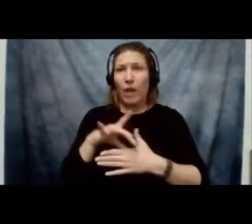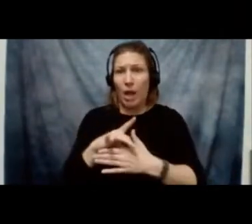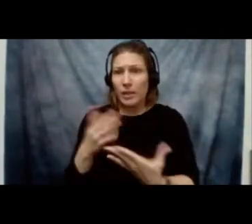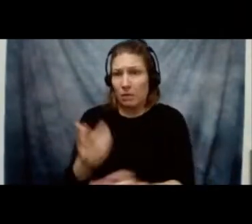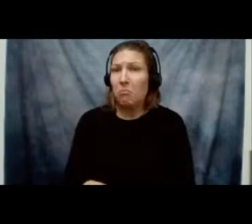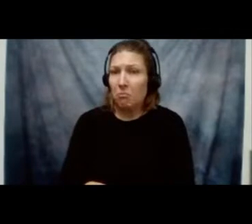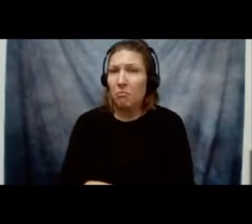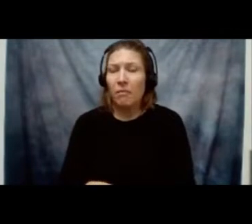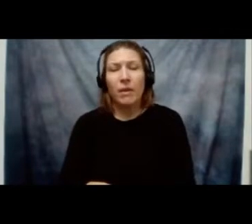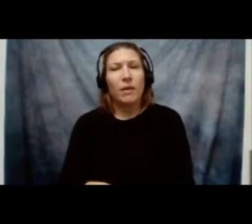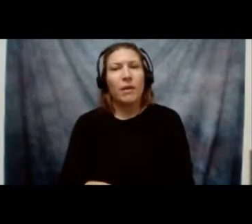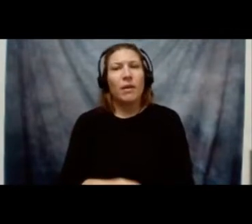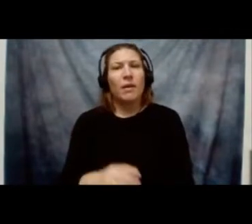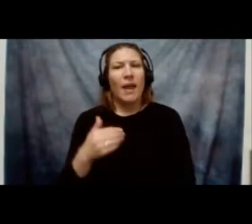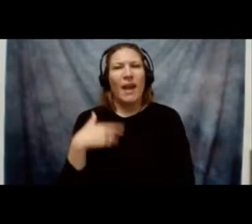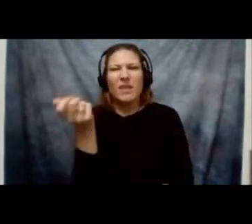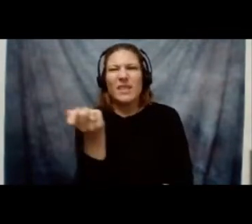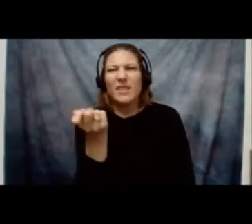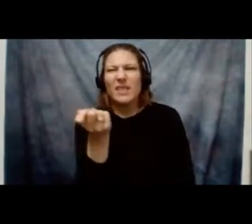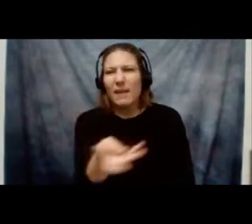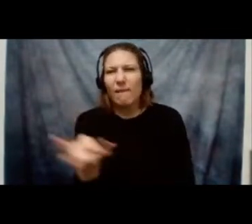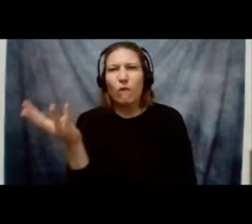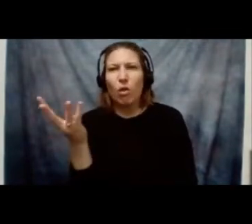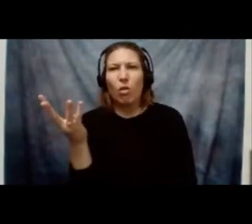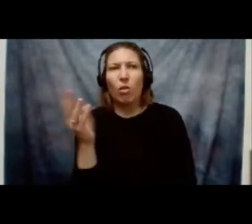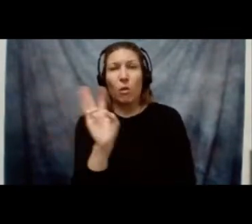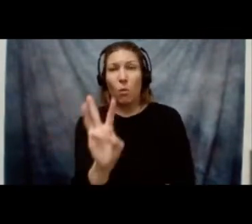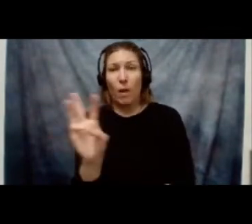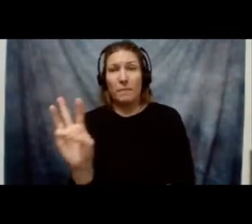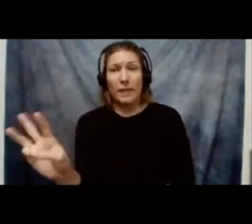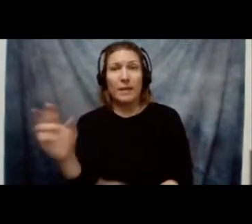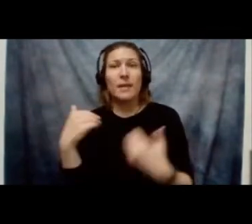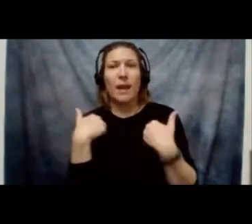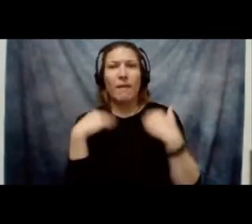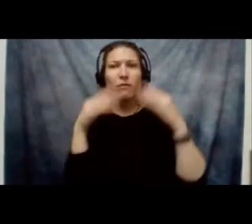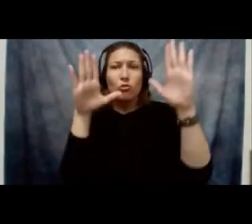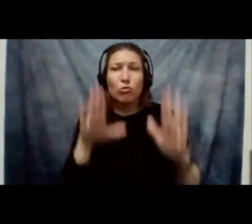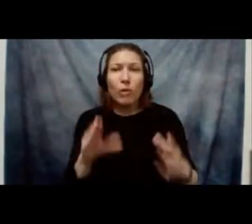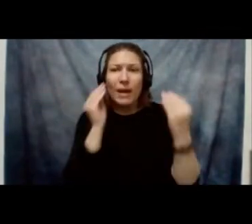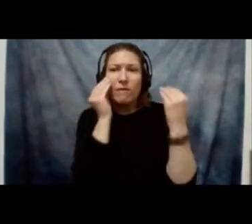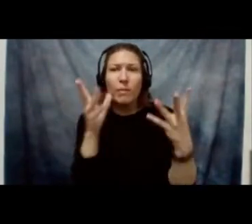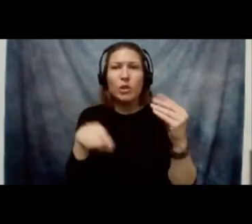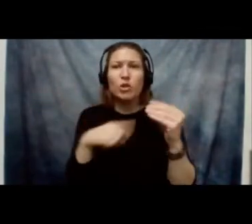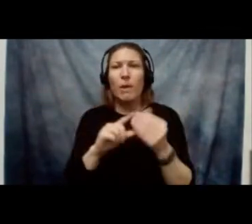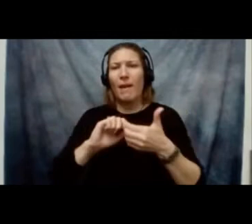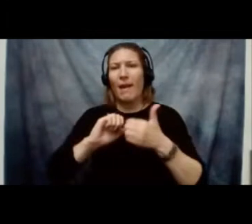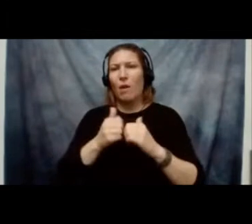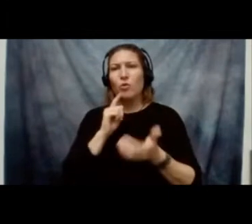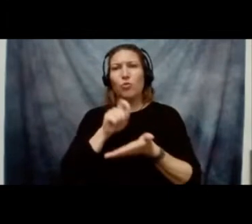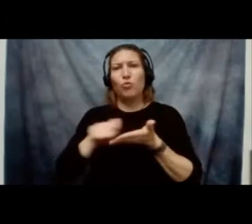great information about how to write good alt text right so that it's not just man holding computer